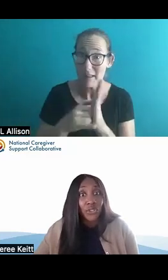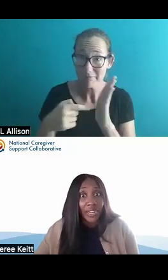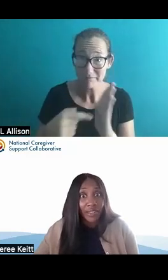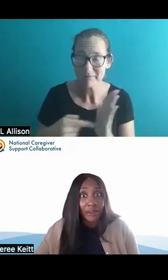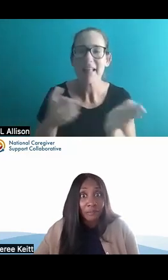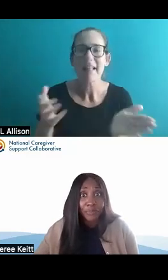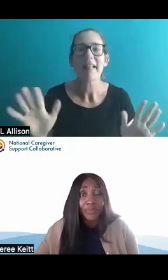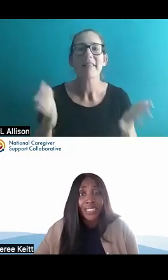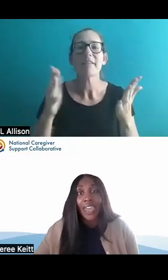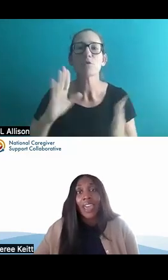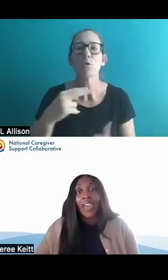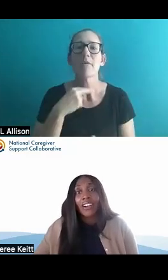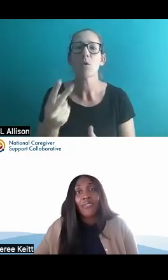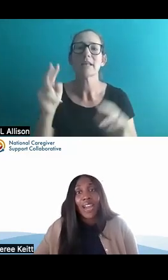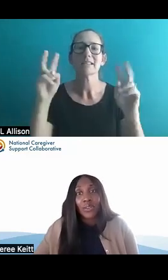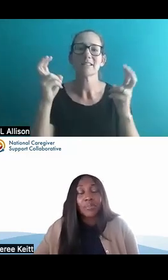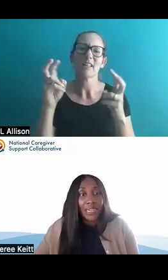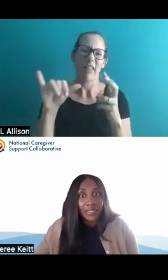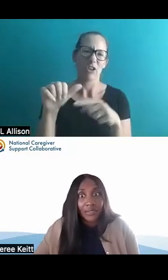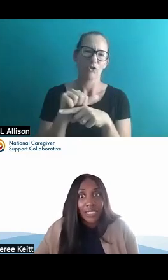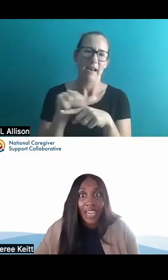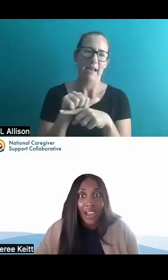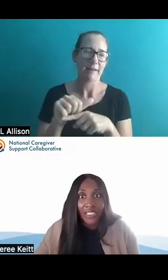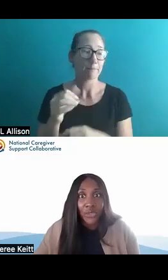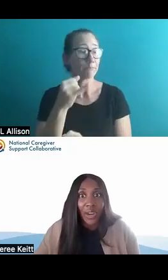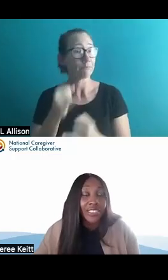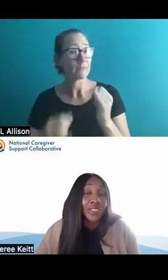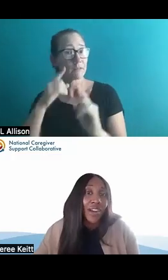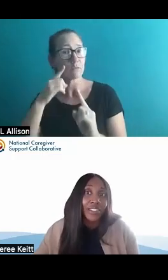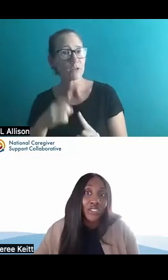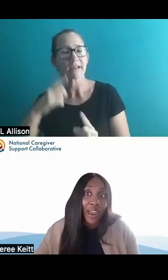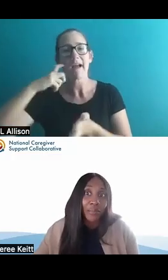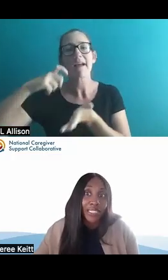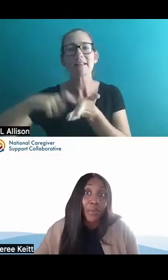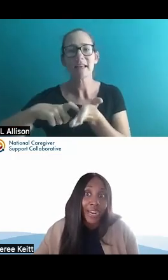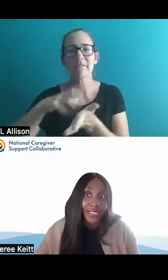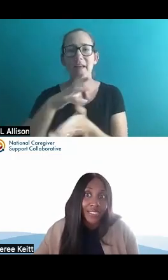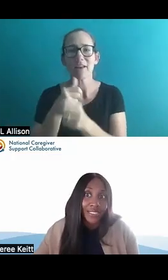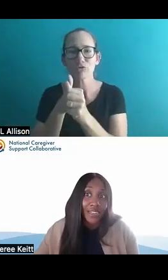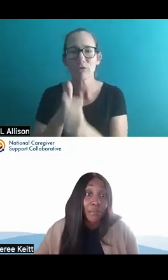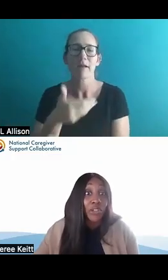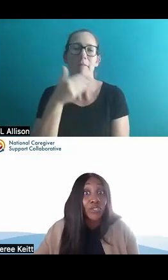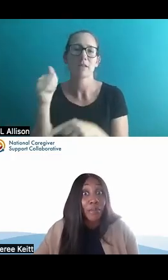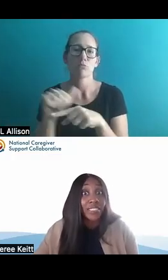Training. Our final objective is to identify and track best practices that emerge from our